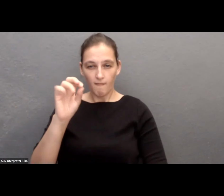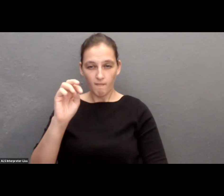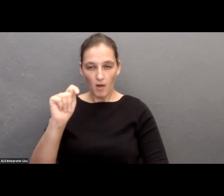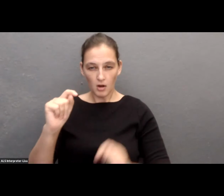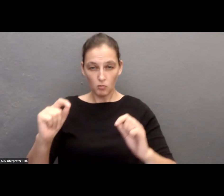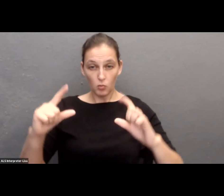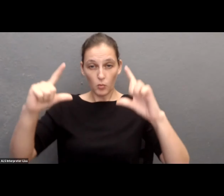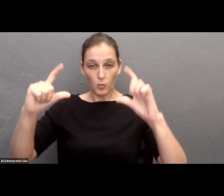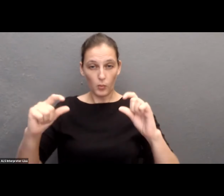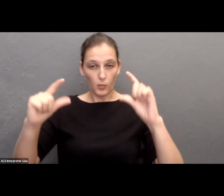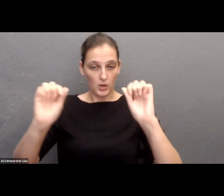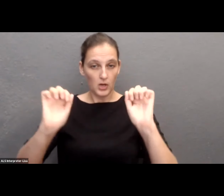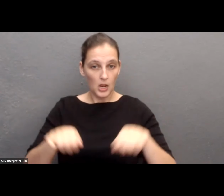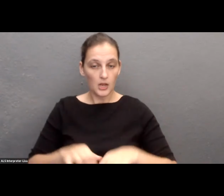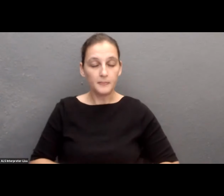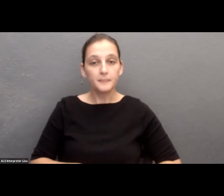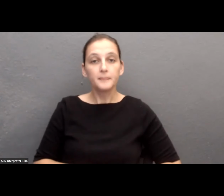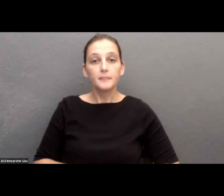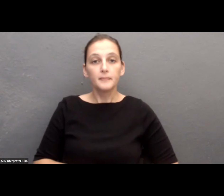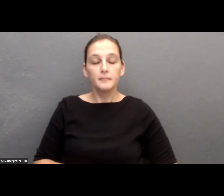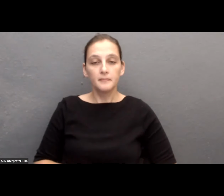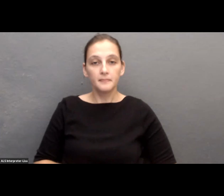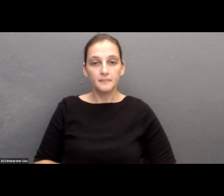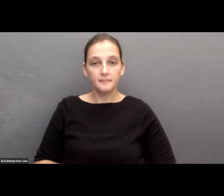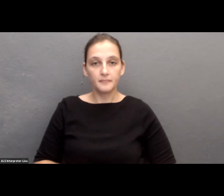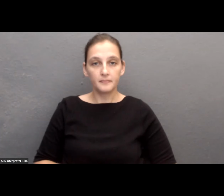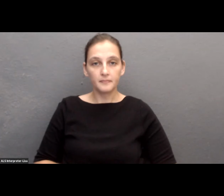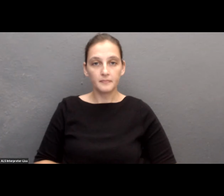the font. And just reminder today that this webinar